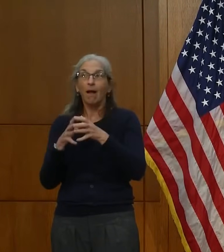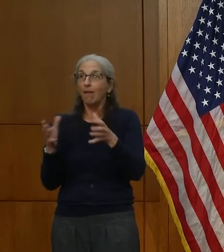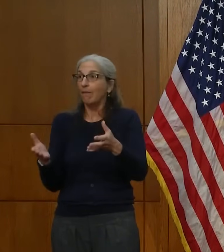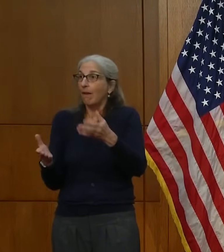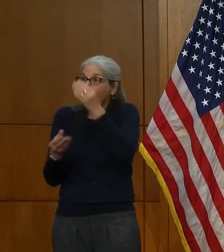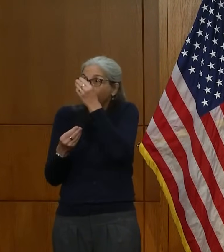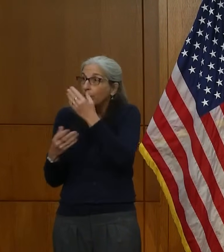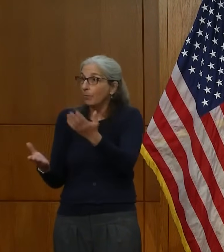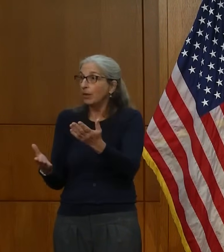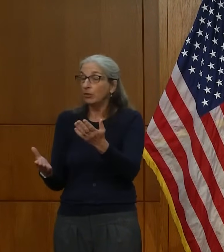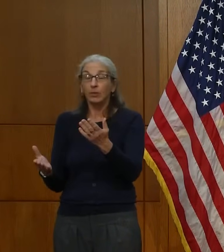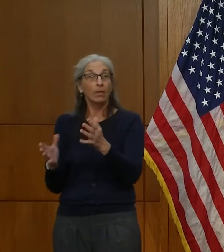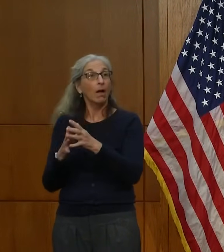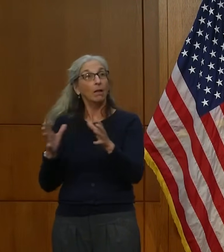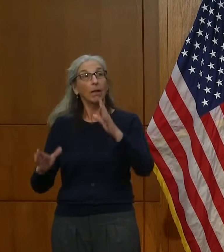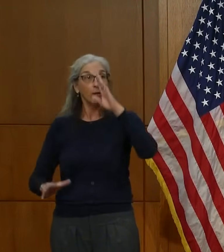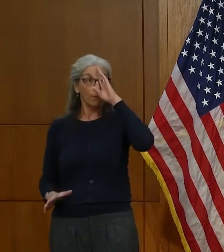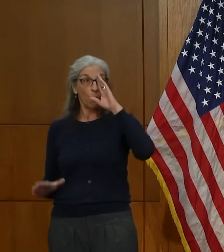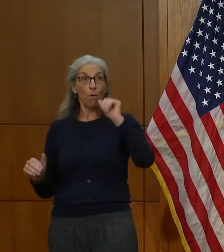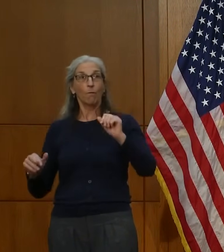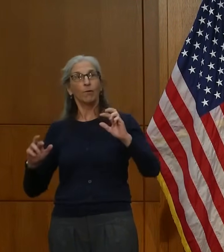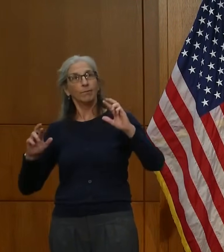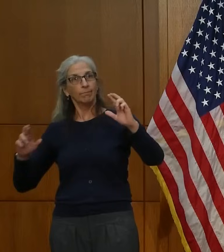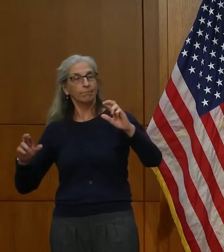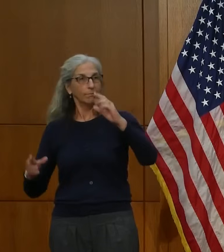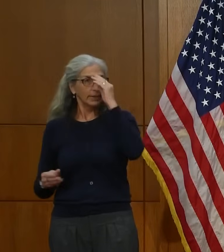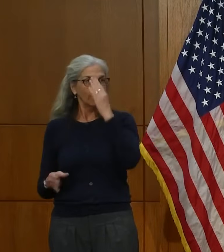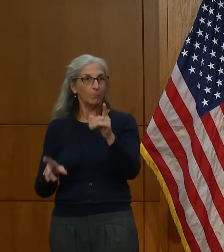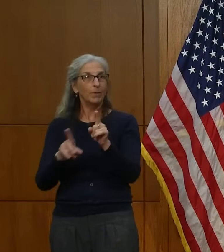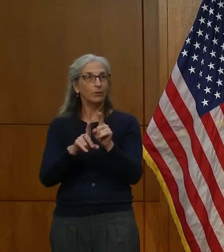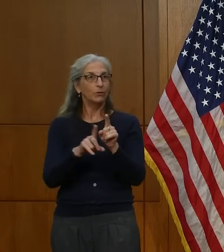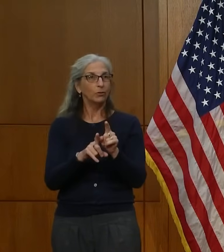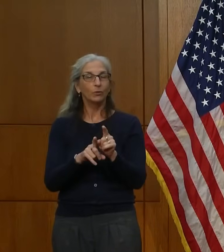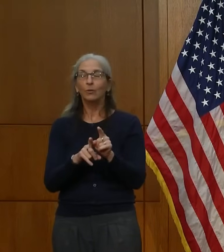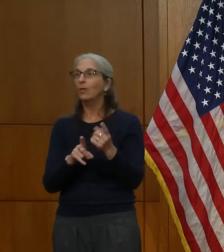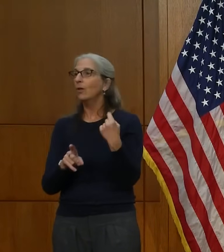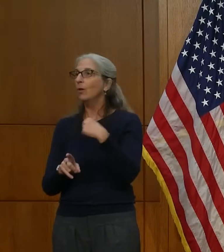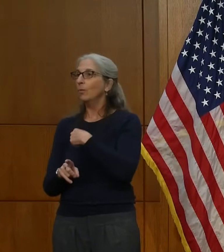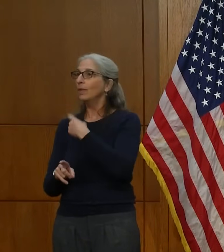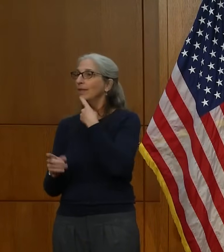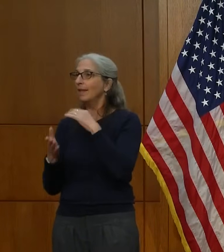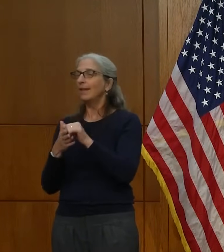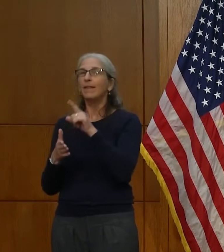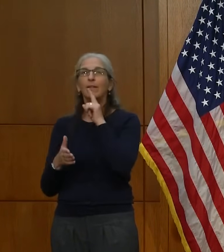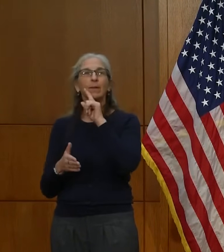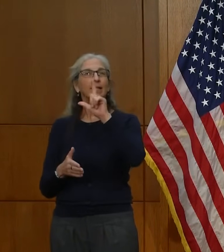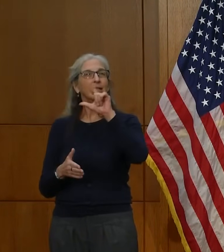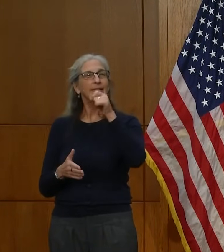RIGHT. WELL THANK YOU ALL AGAIN FOR BEING WITH A LITTLE BIT LENGTHY TODAY, BUT, AH, A LOT OF INFORMATION, AND I THINK A LOT OF HOPEFUL INFORMATION IS